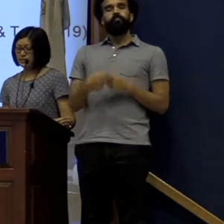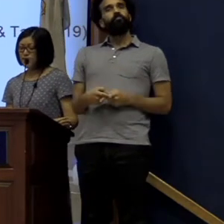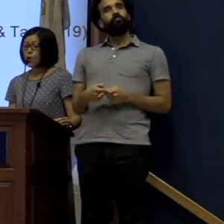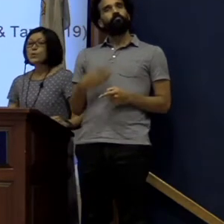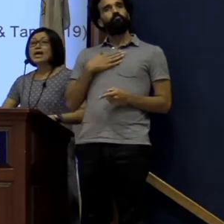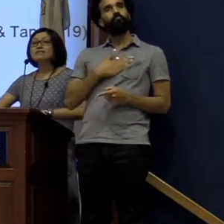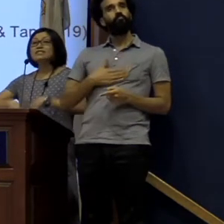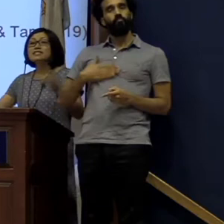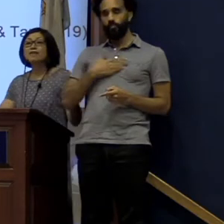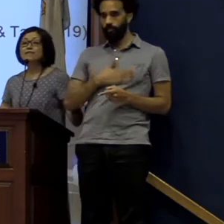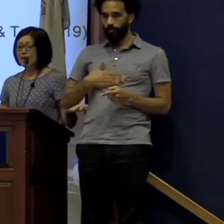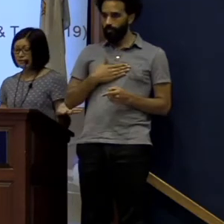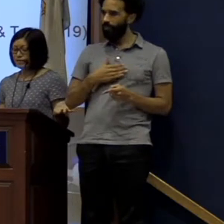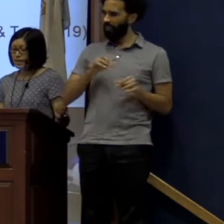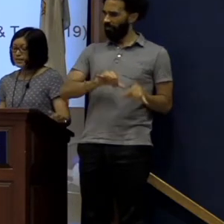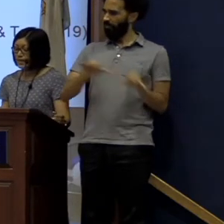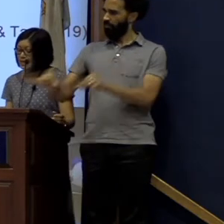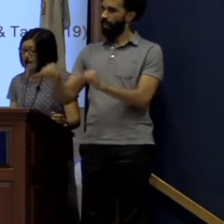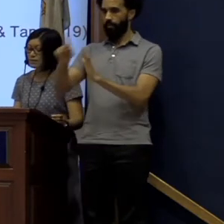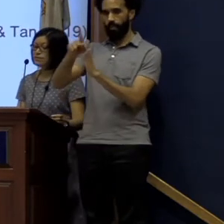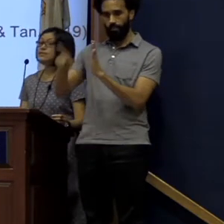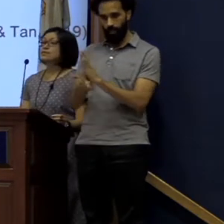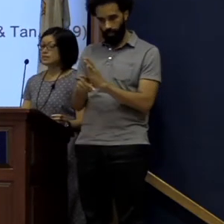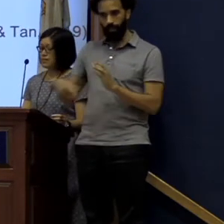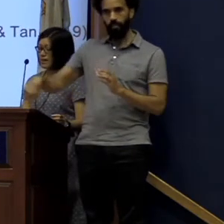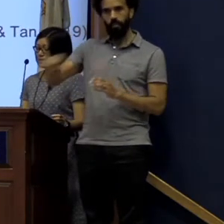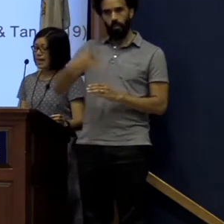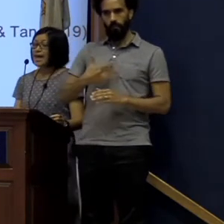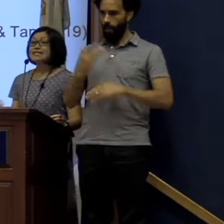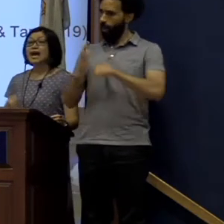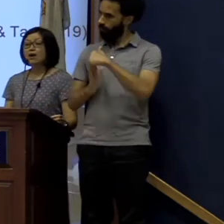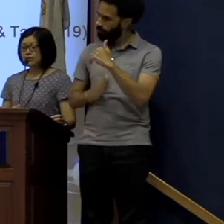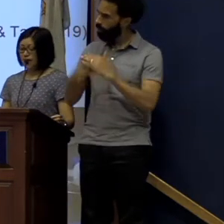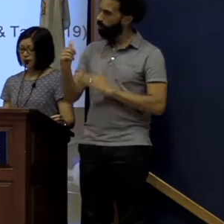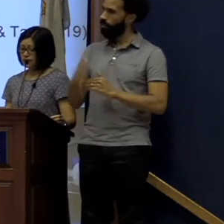We have stuff around that claim the physical space as our territory